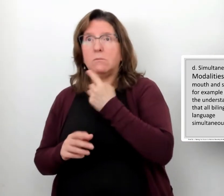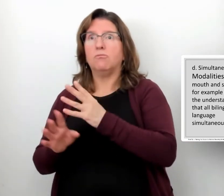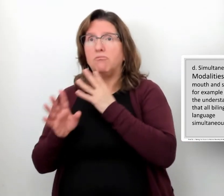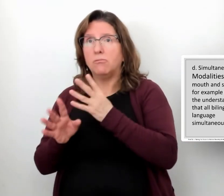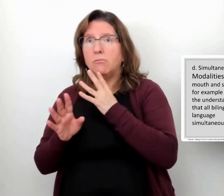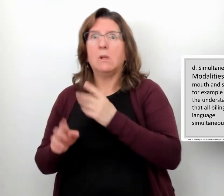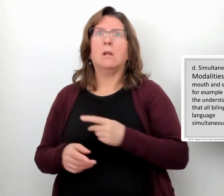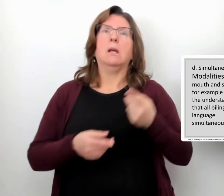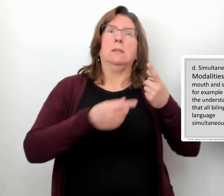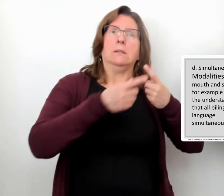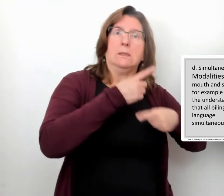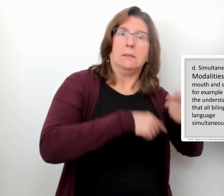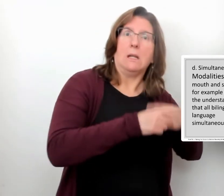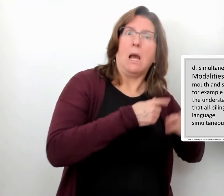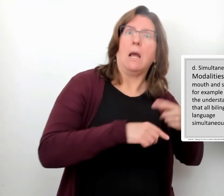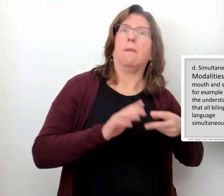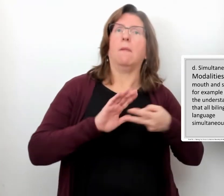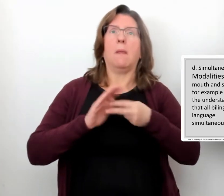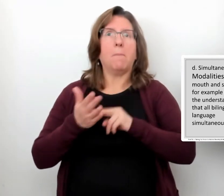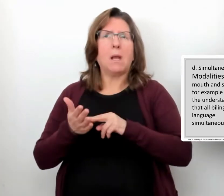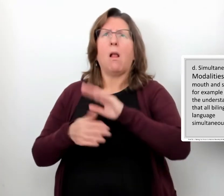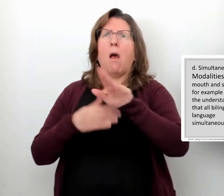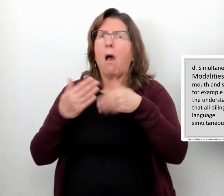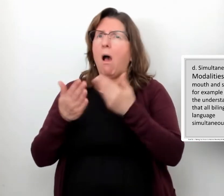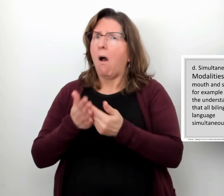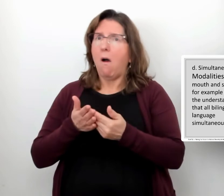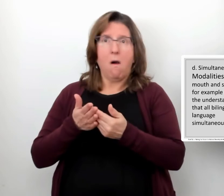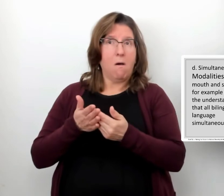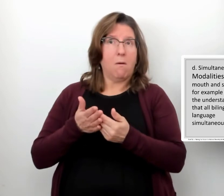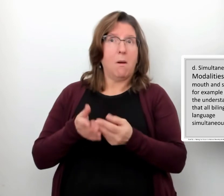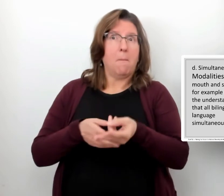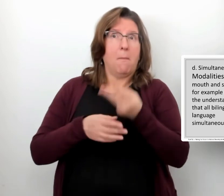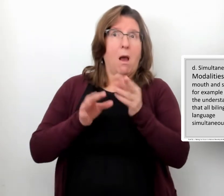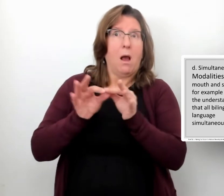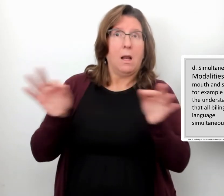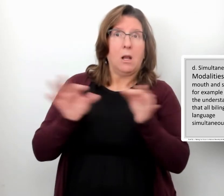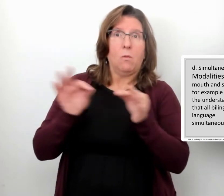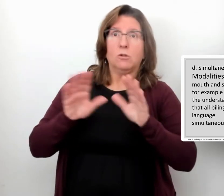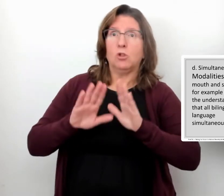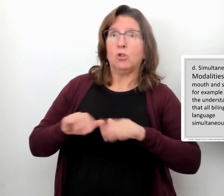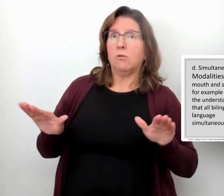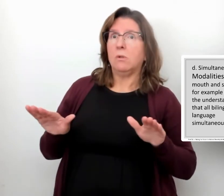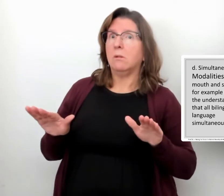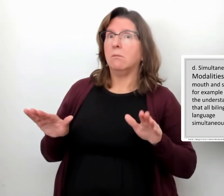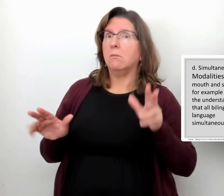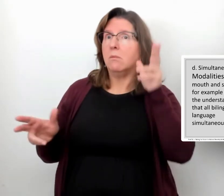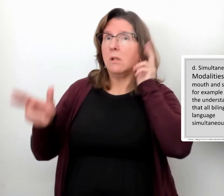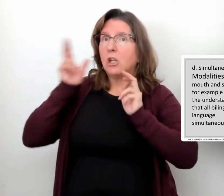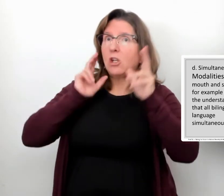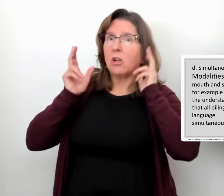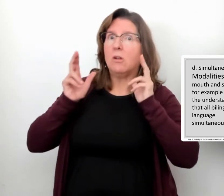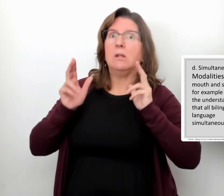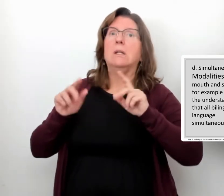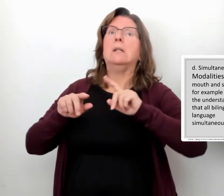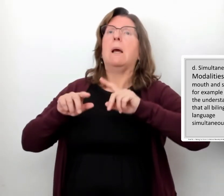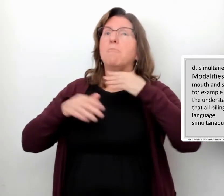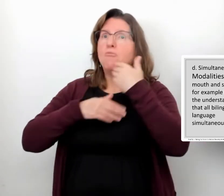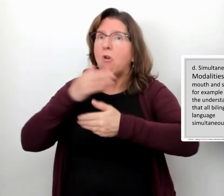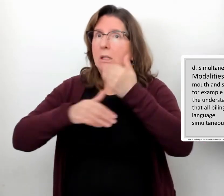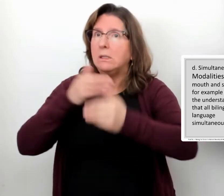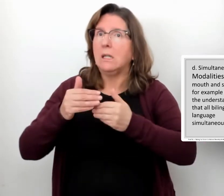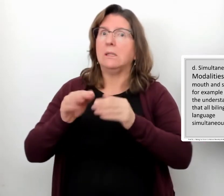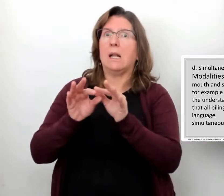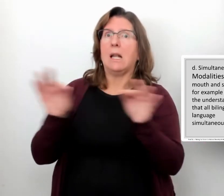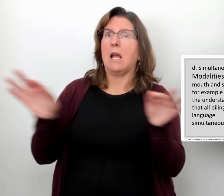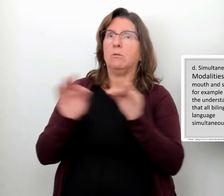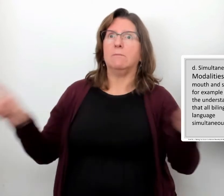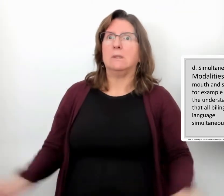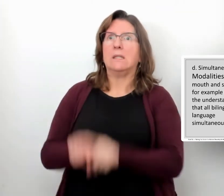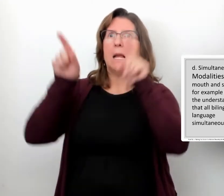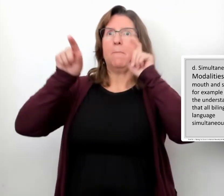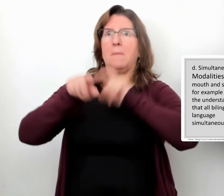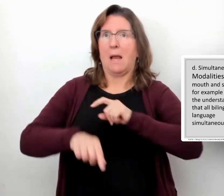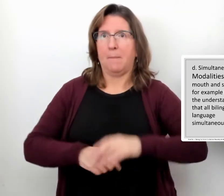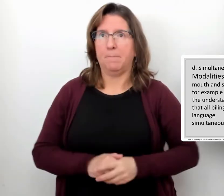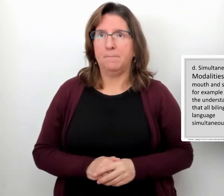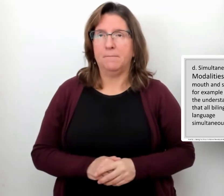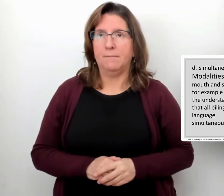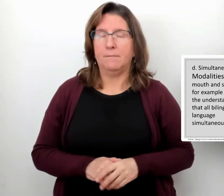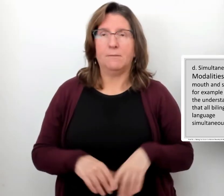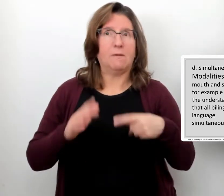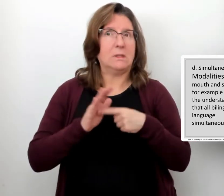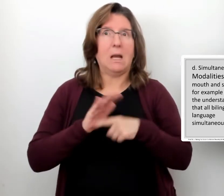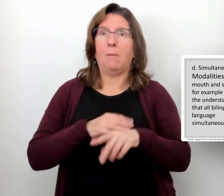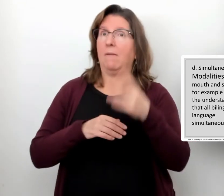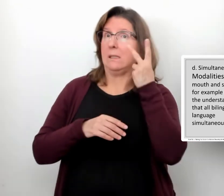Using the mouth and signing led to the understanding that all bilingual language acquisition happens simultaneously.